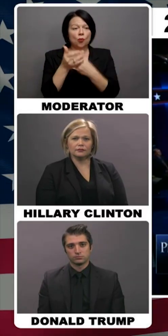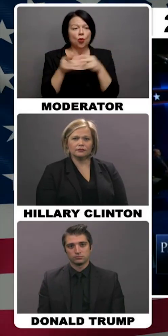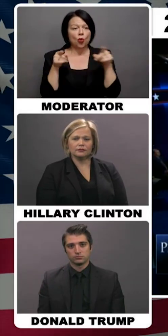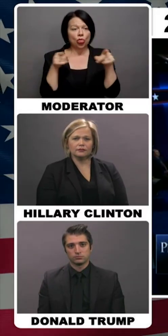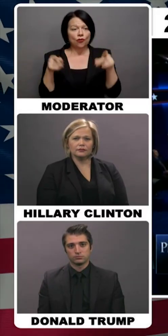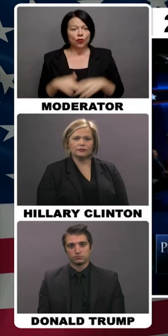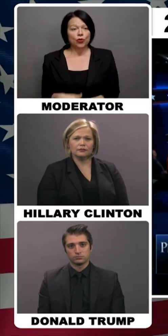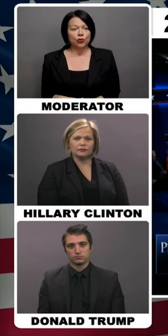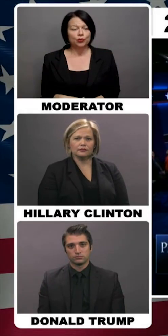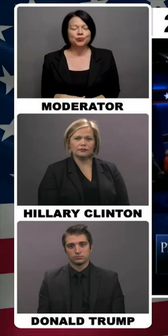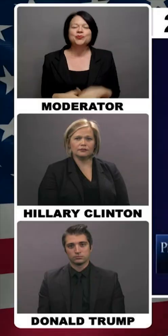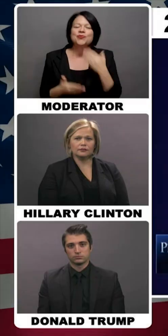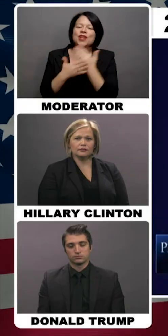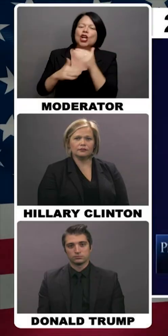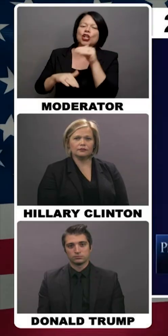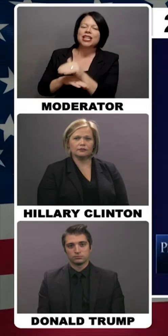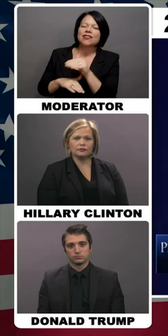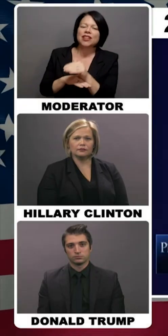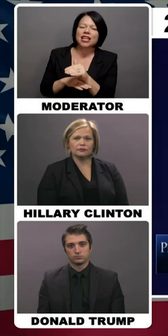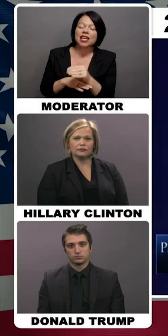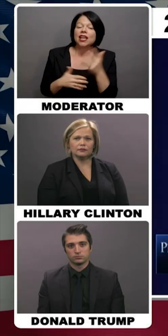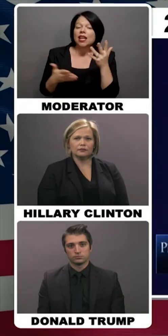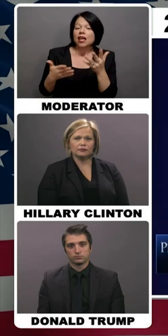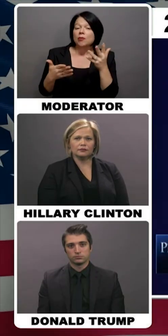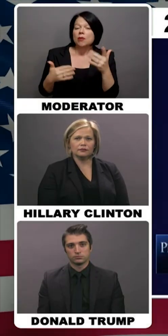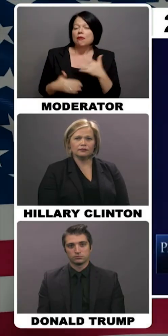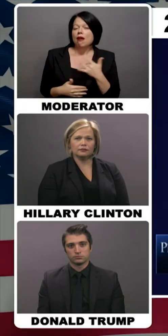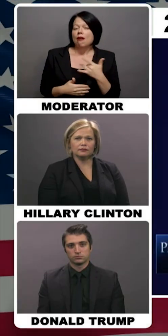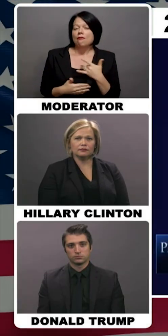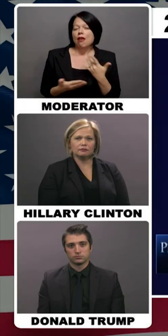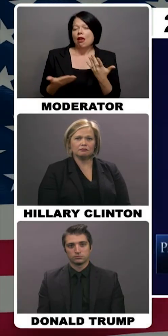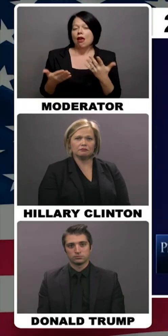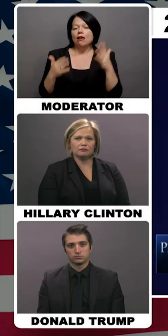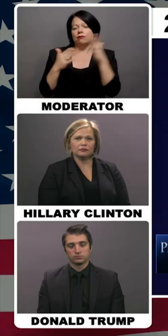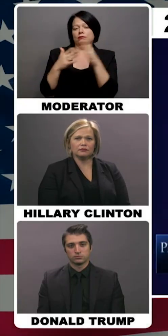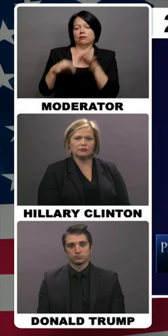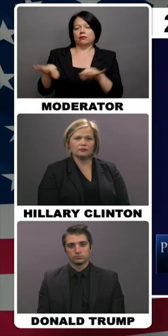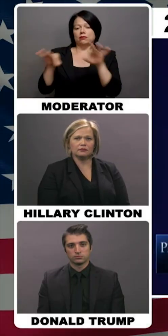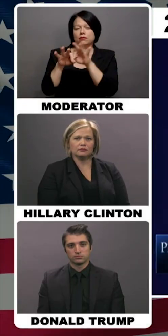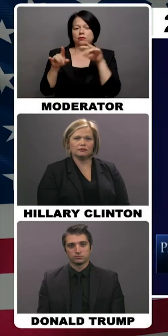Um, good evening. Perhaps the most important aspect of this election is the Supreme Court Justice.